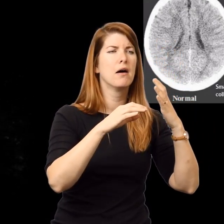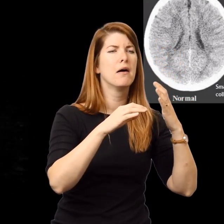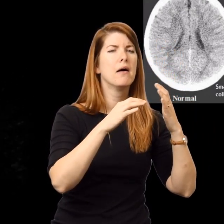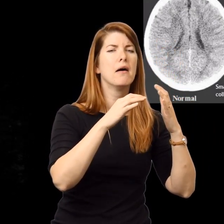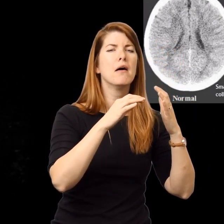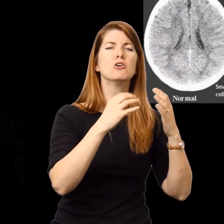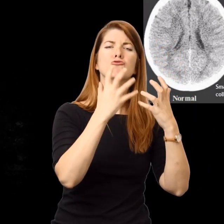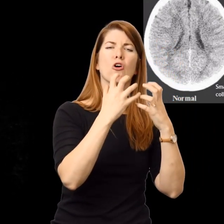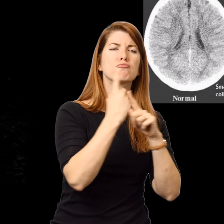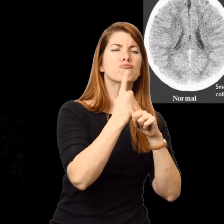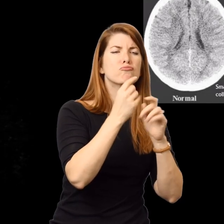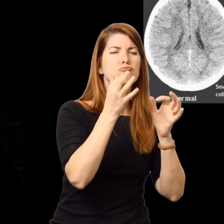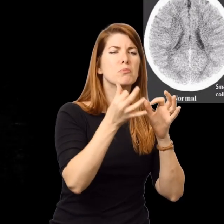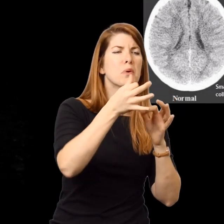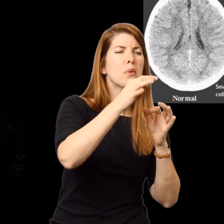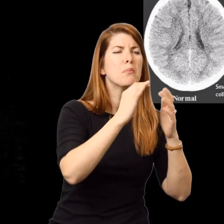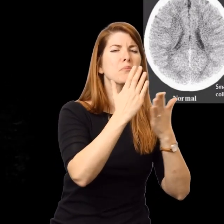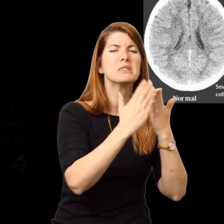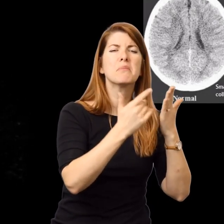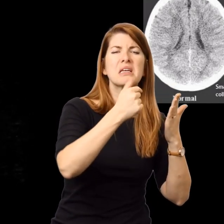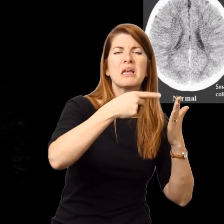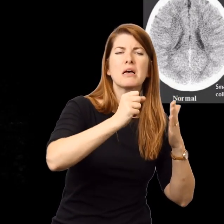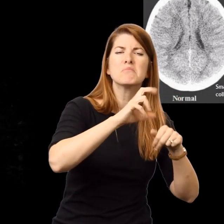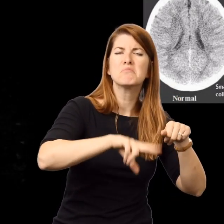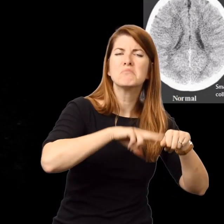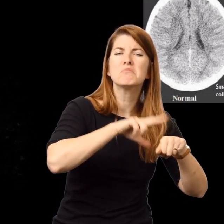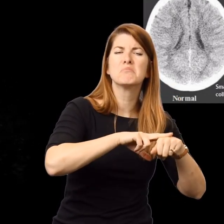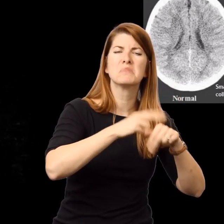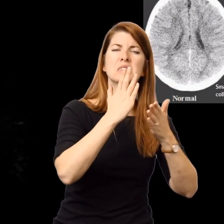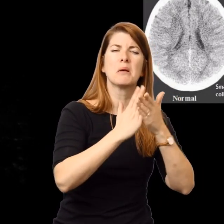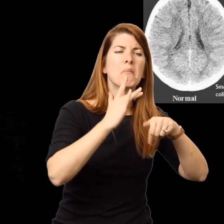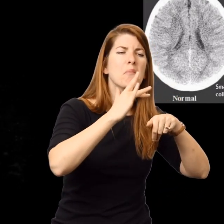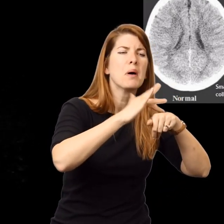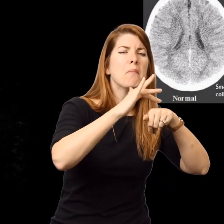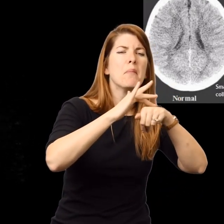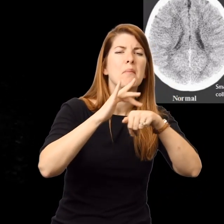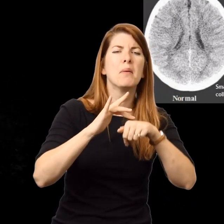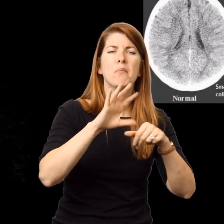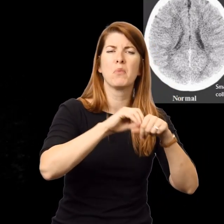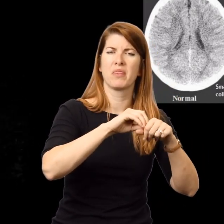They're dark where they should be, where there are true gaps or spaces in the brain,